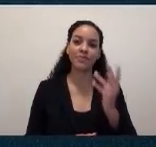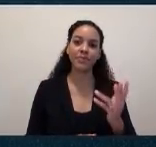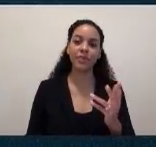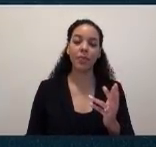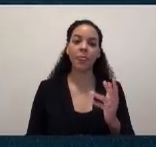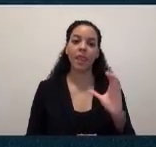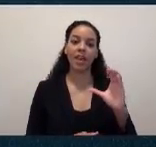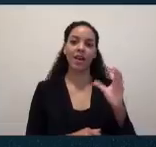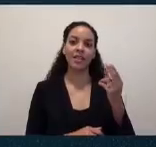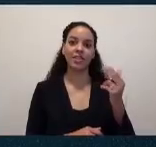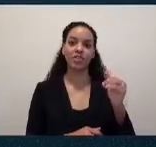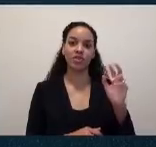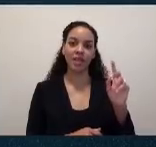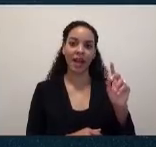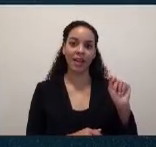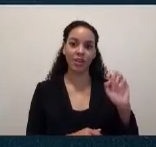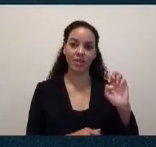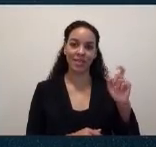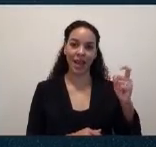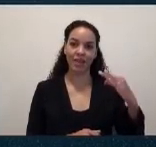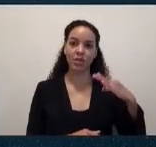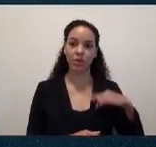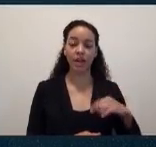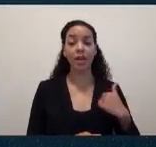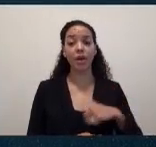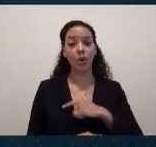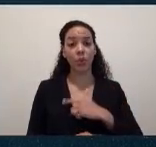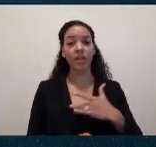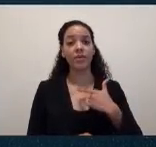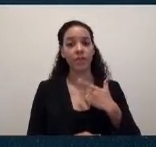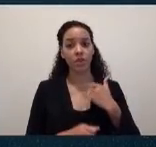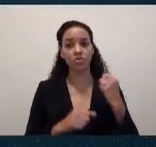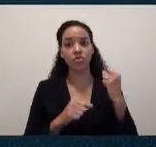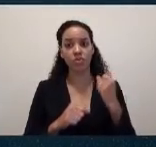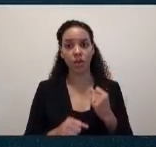we feel very strongly that it should endure,